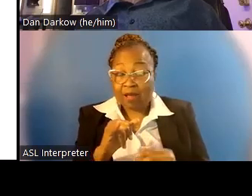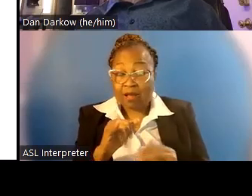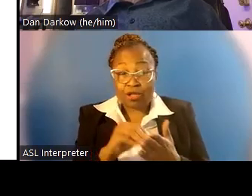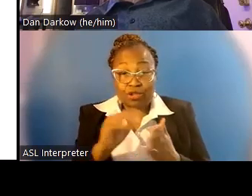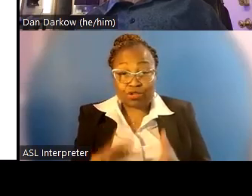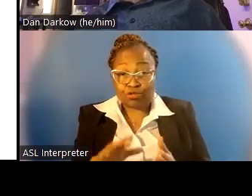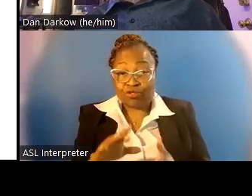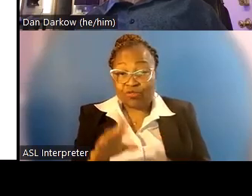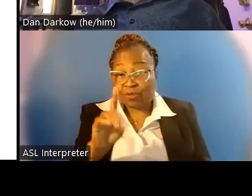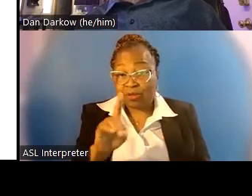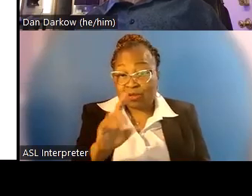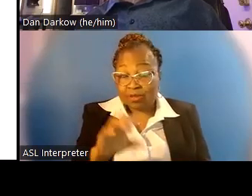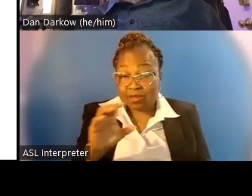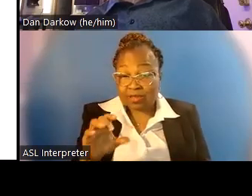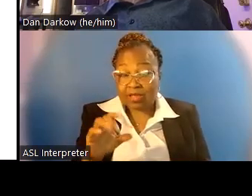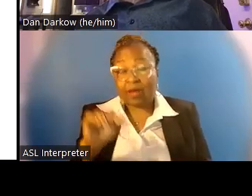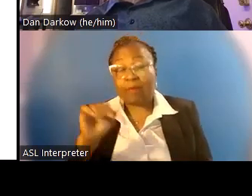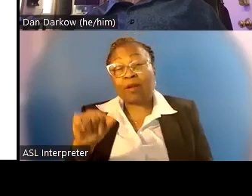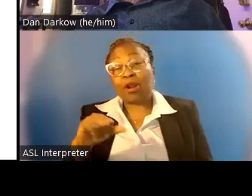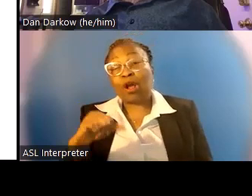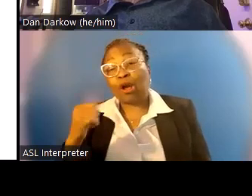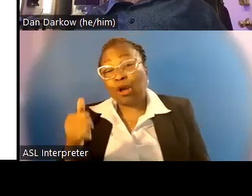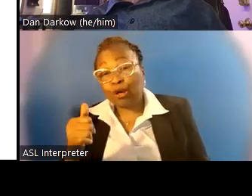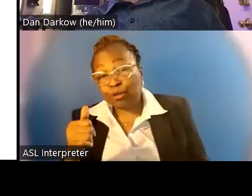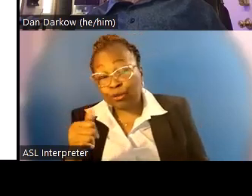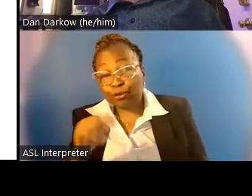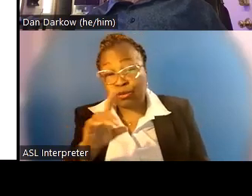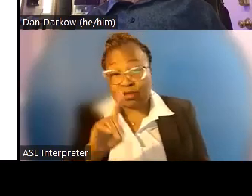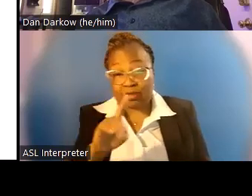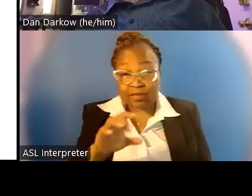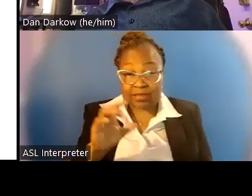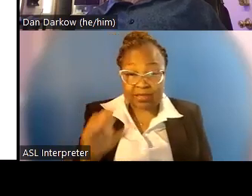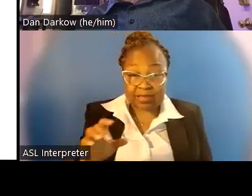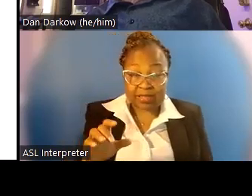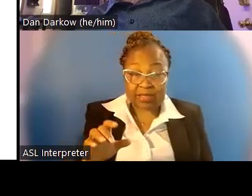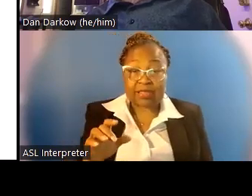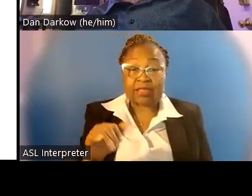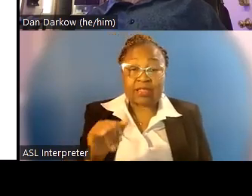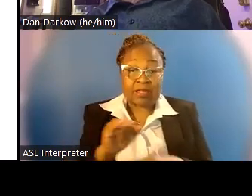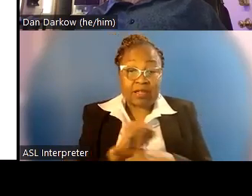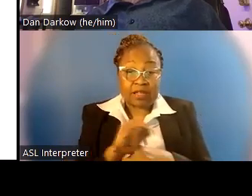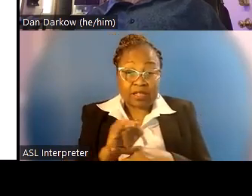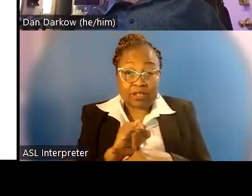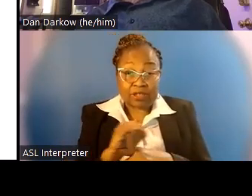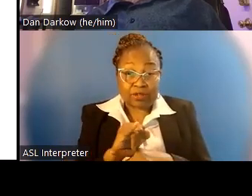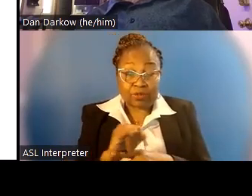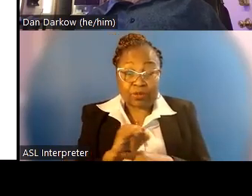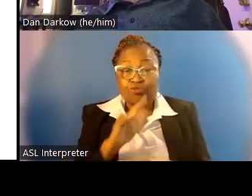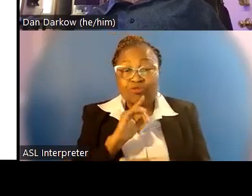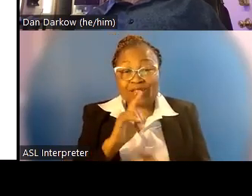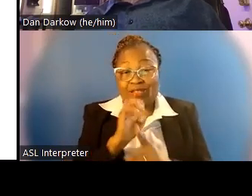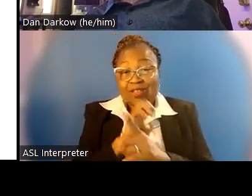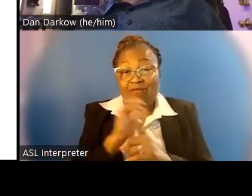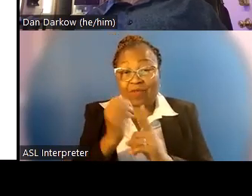but students at other cultural centers, Heritage Garden interns, which is an environmental justice internship on Anakbayan